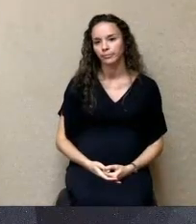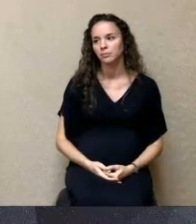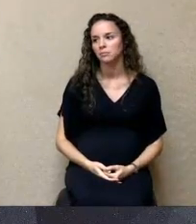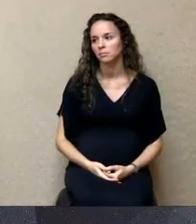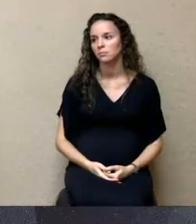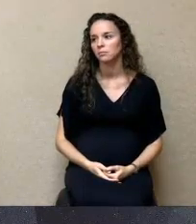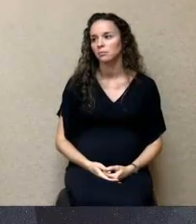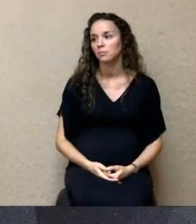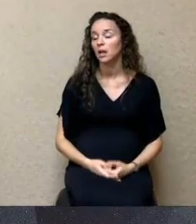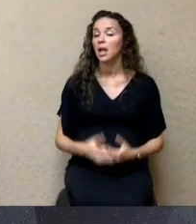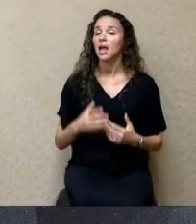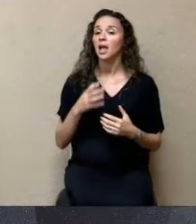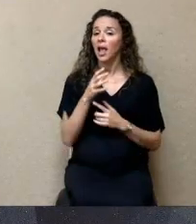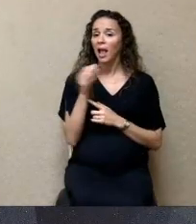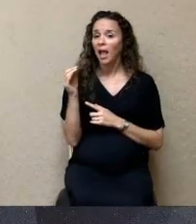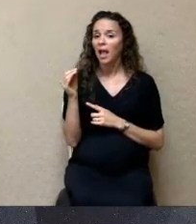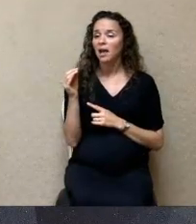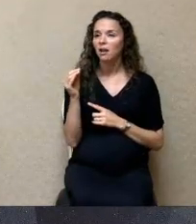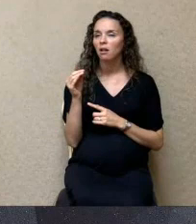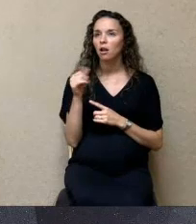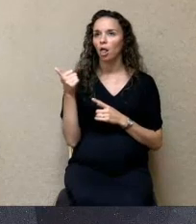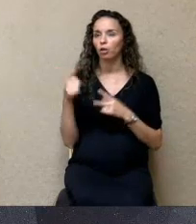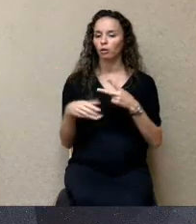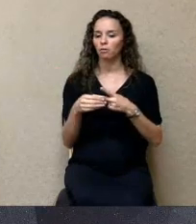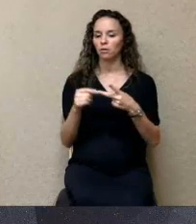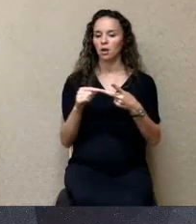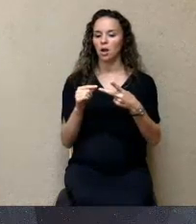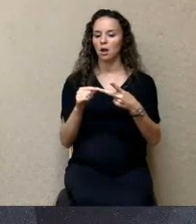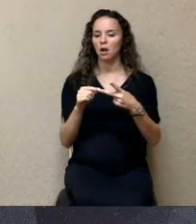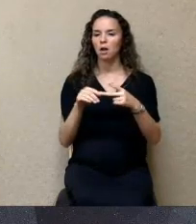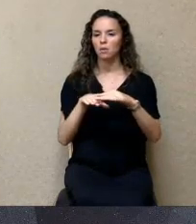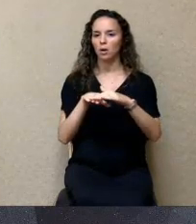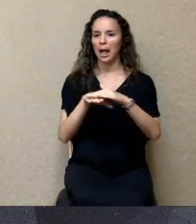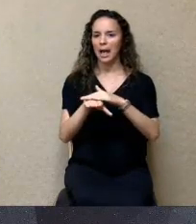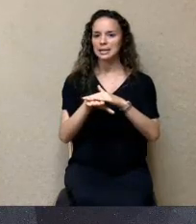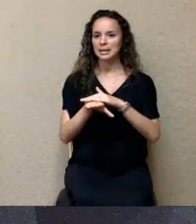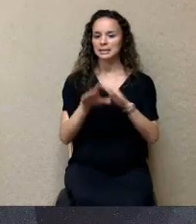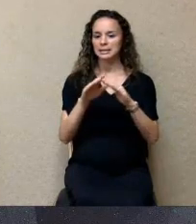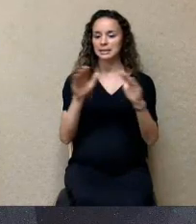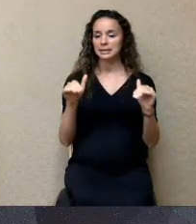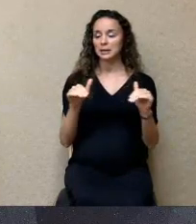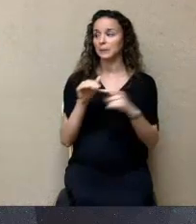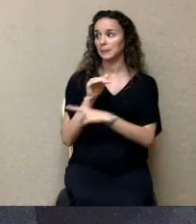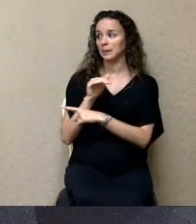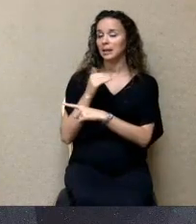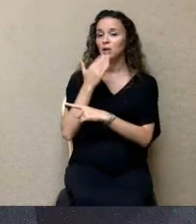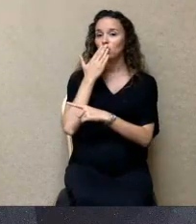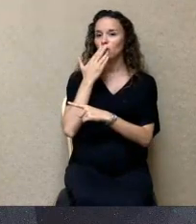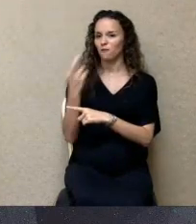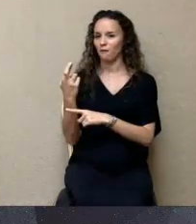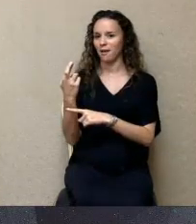And I guess I just really want to, one other thing about Access system, Mike has a good friend, Casey, don't forget